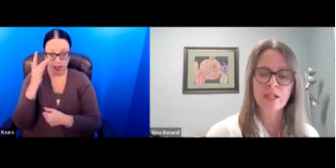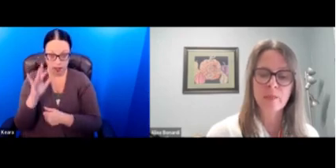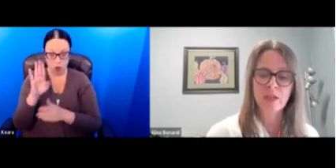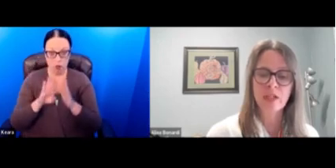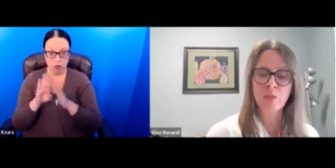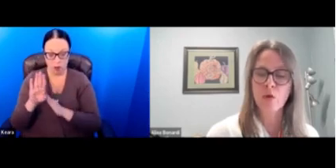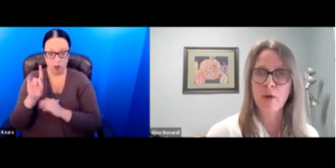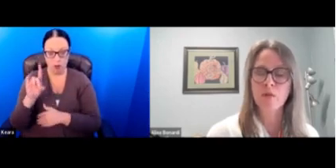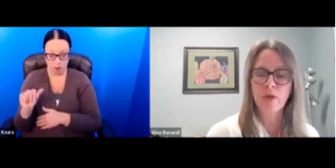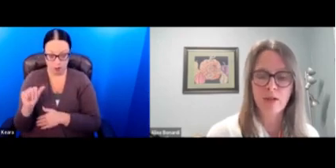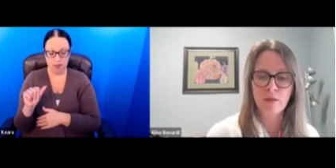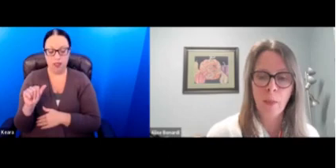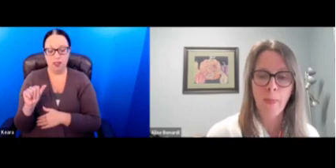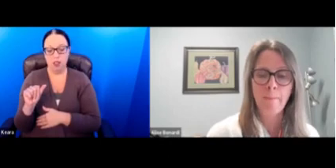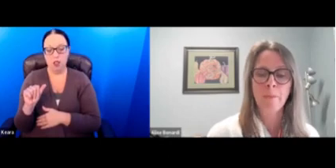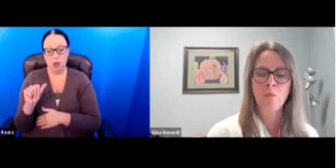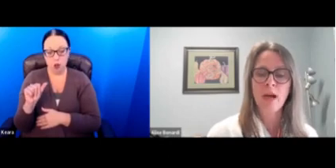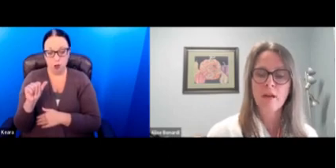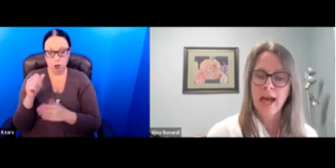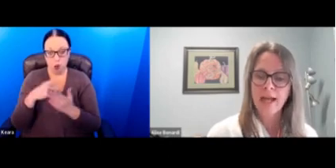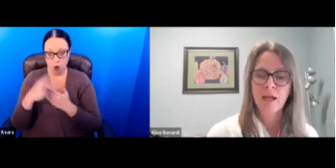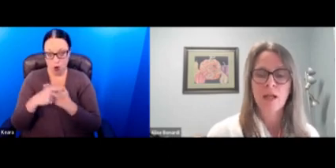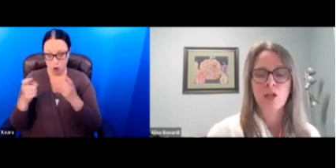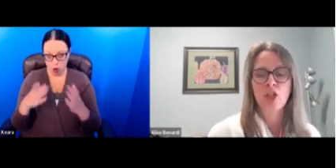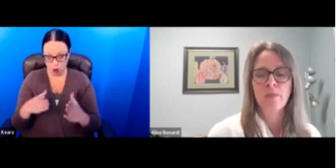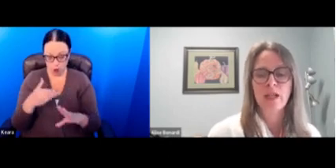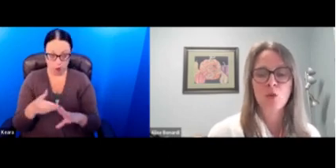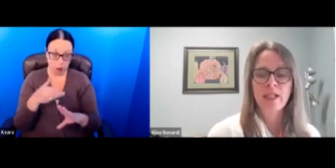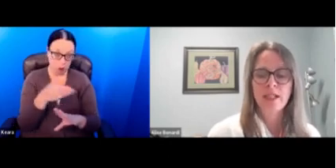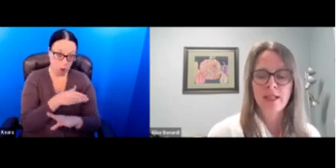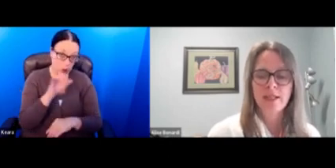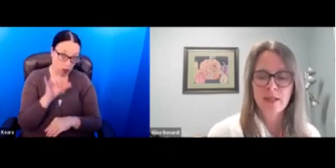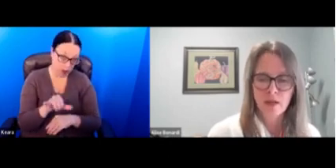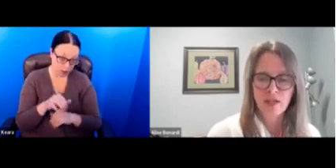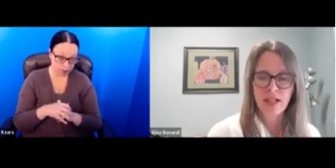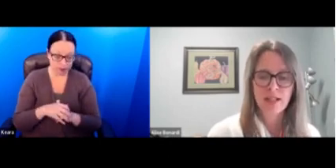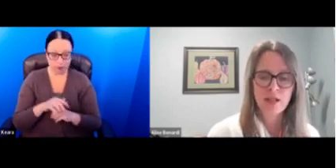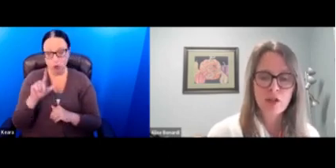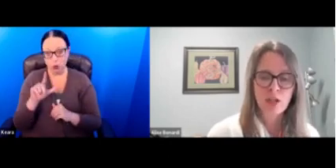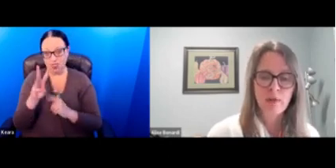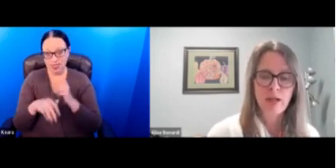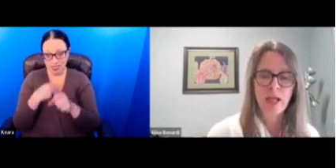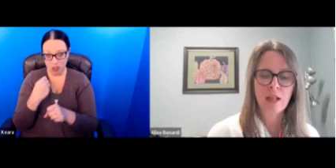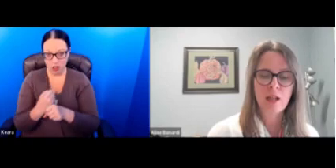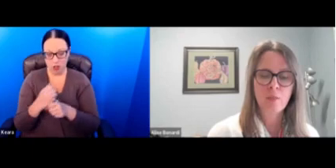Disabilities Program Director. Prior to that, she spent 26 years in leadership in the